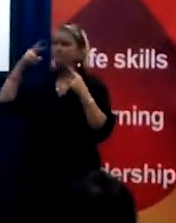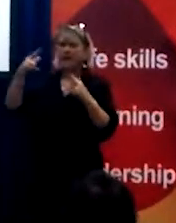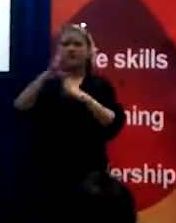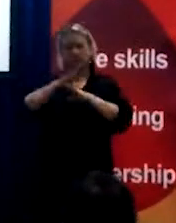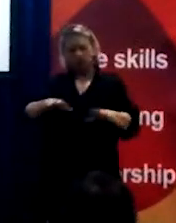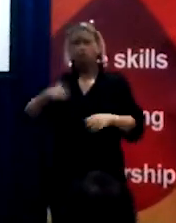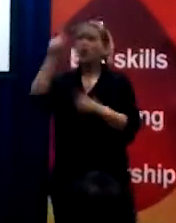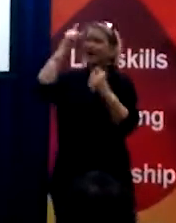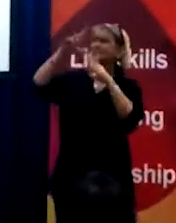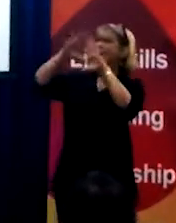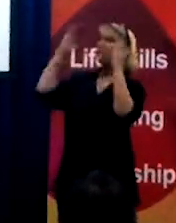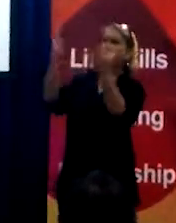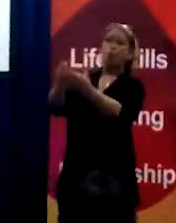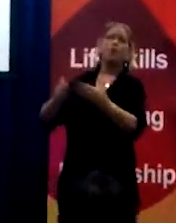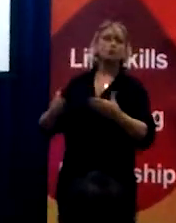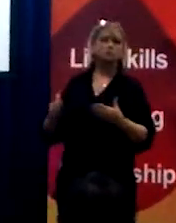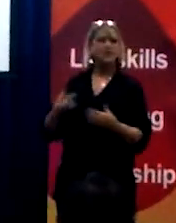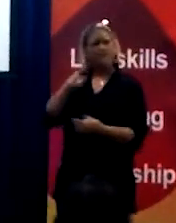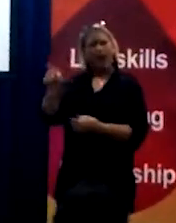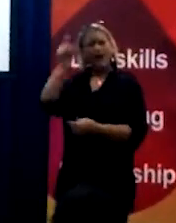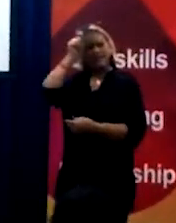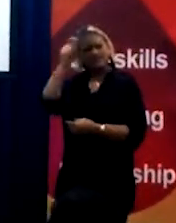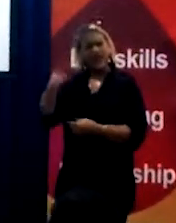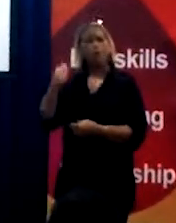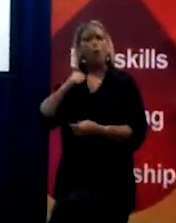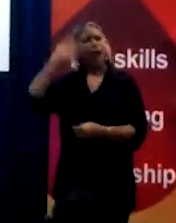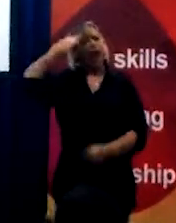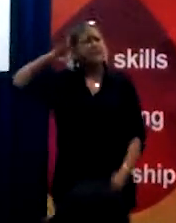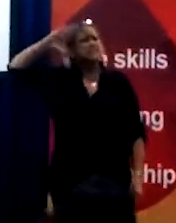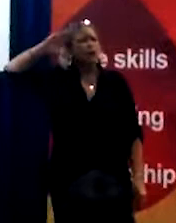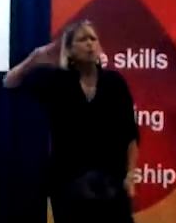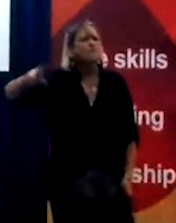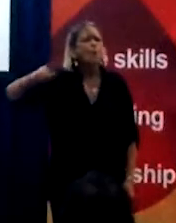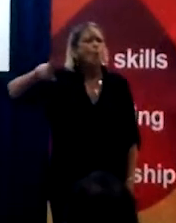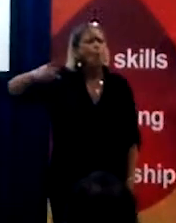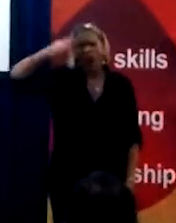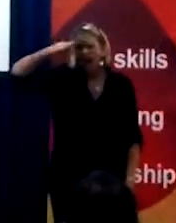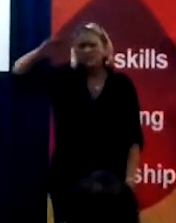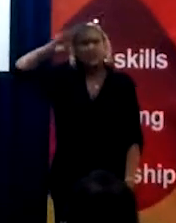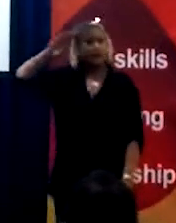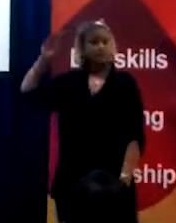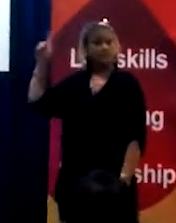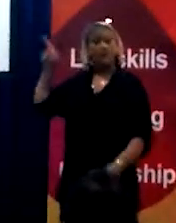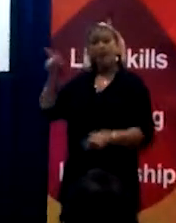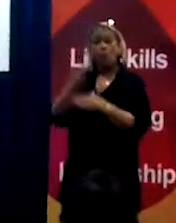They understand why we have an ANZAC ceremony. Here they’re working on tectonic plates.